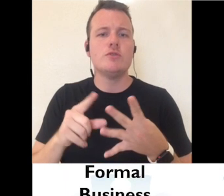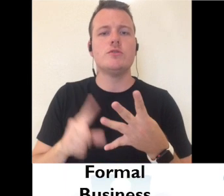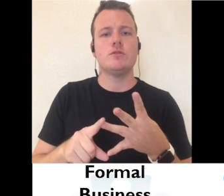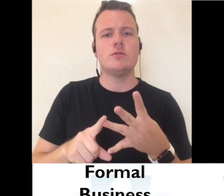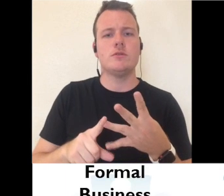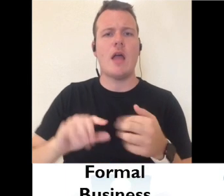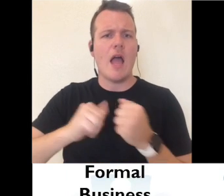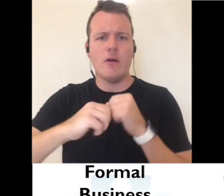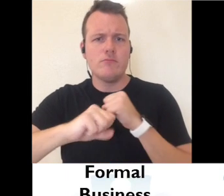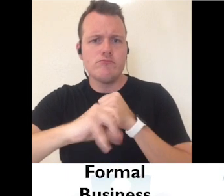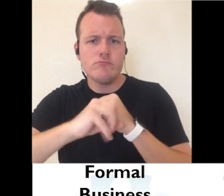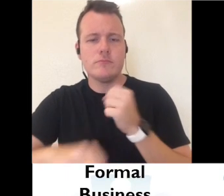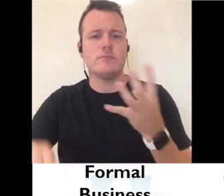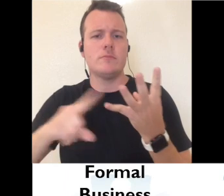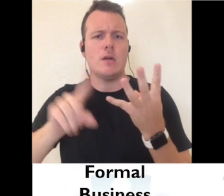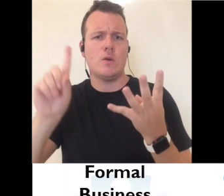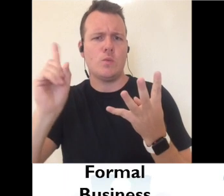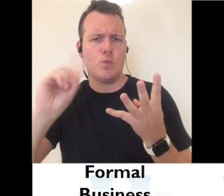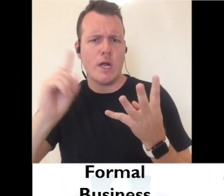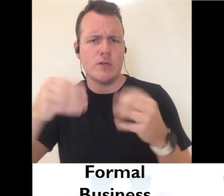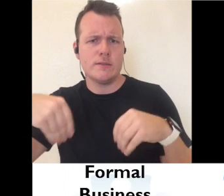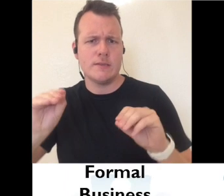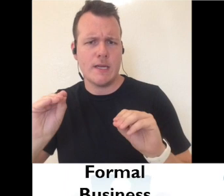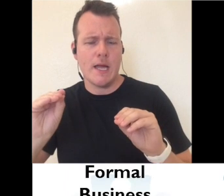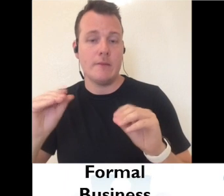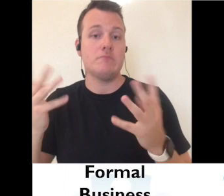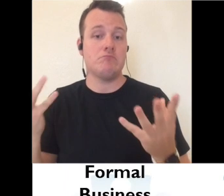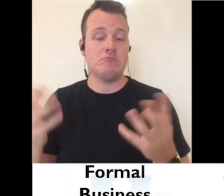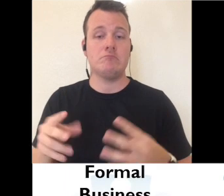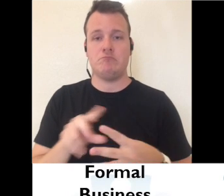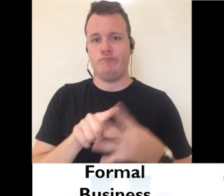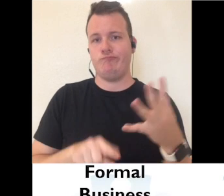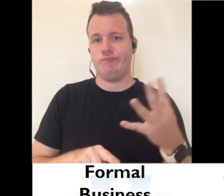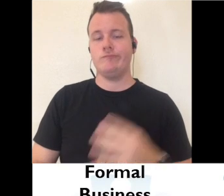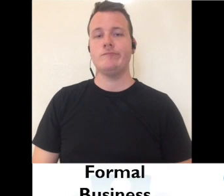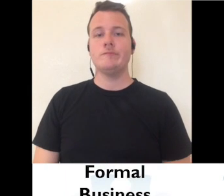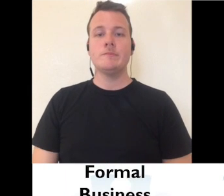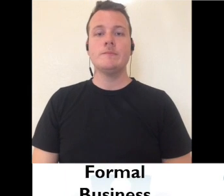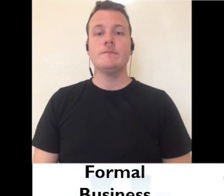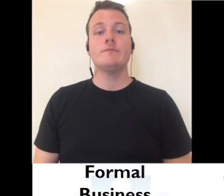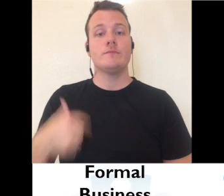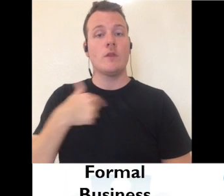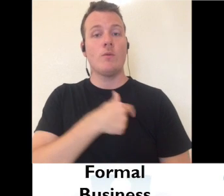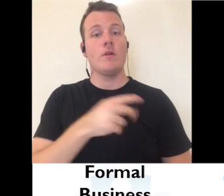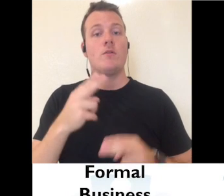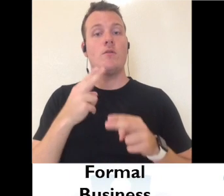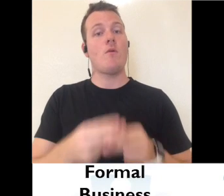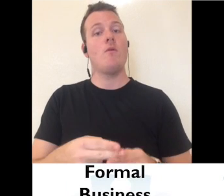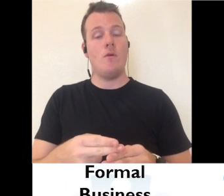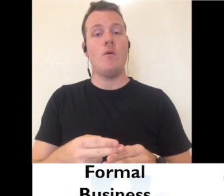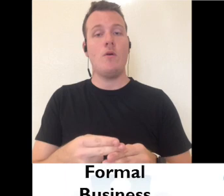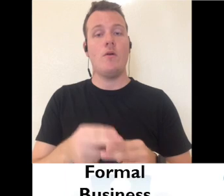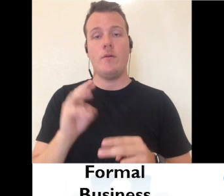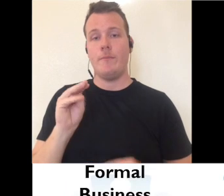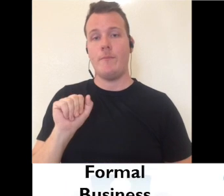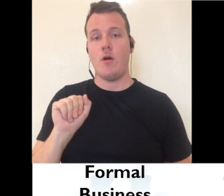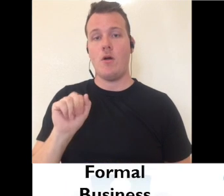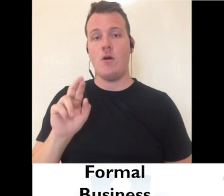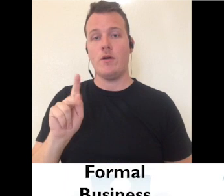sell it pretty much. And we call that the marketing mix, and the marketing mix, it